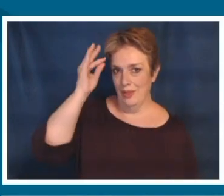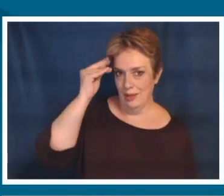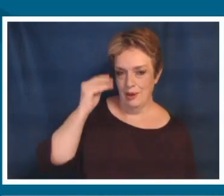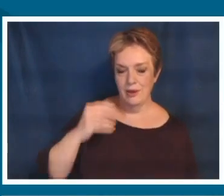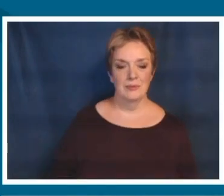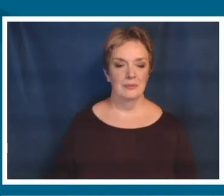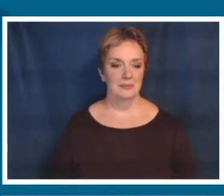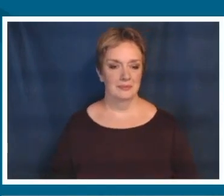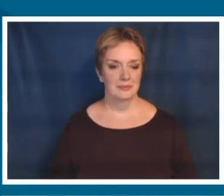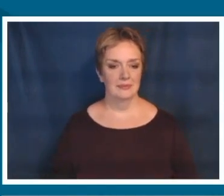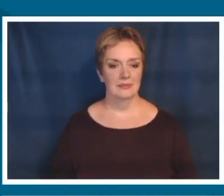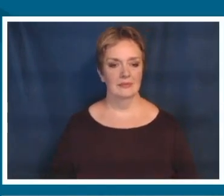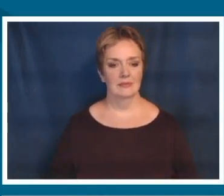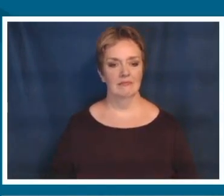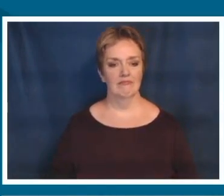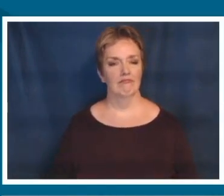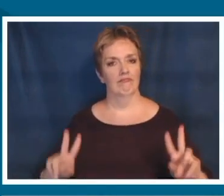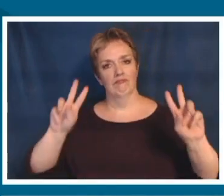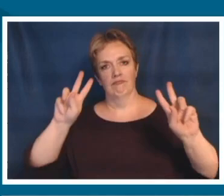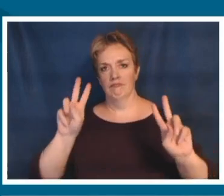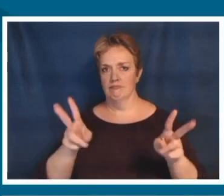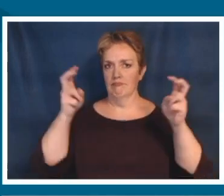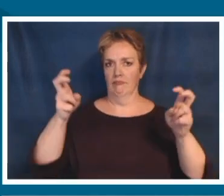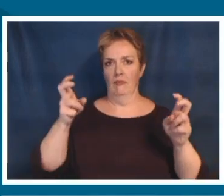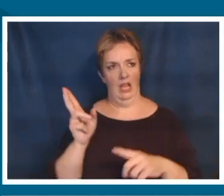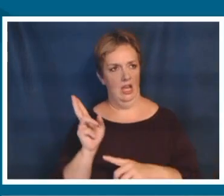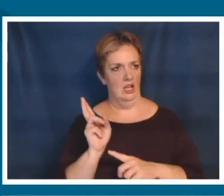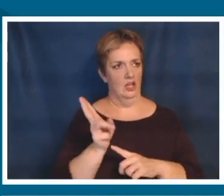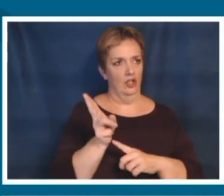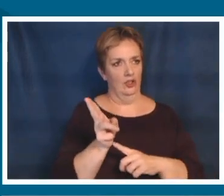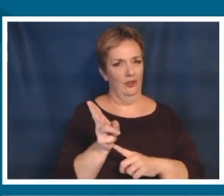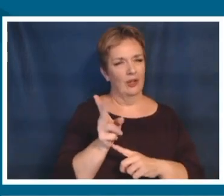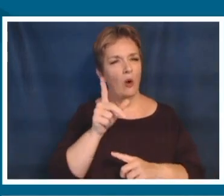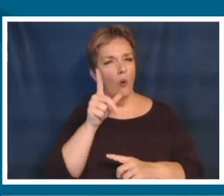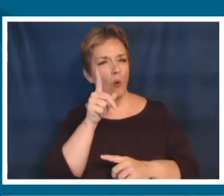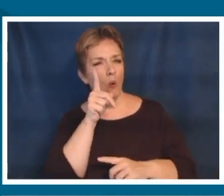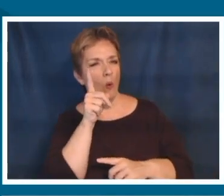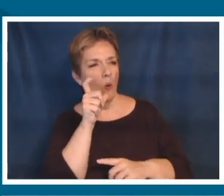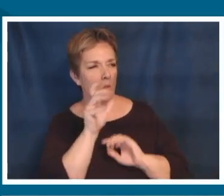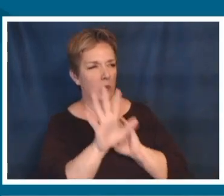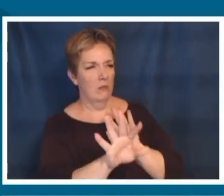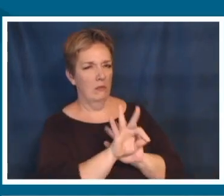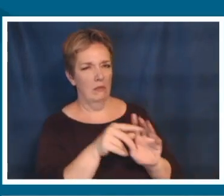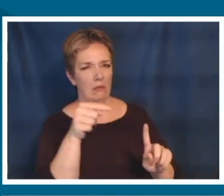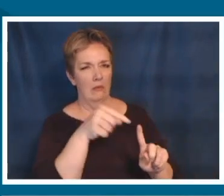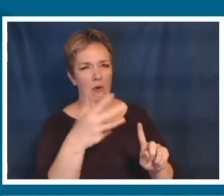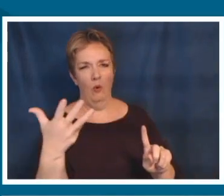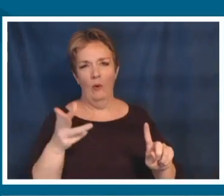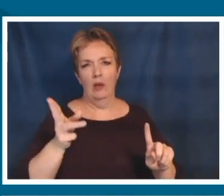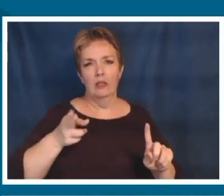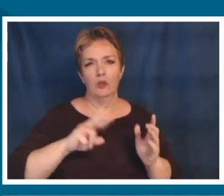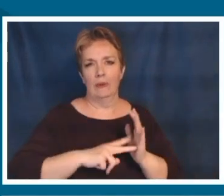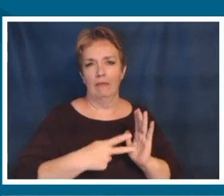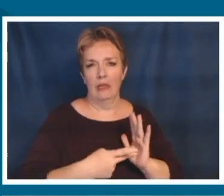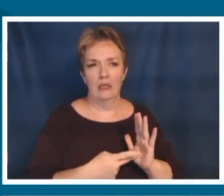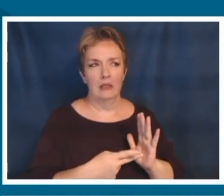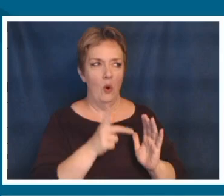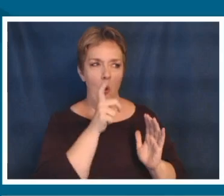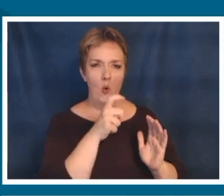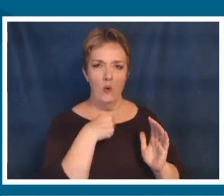creates or tells the stories in history um changing who decides what history is